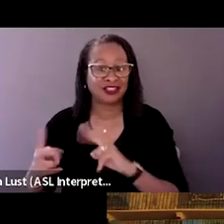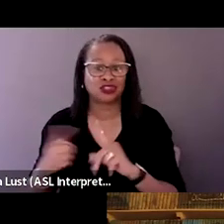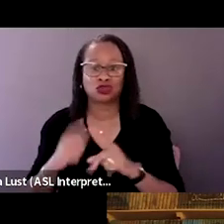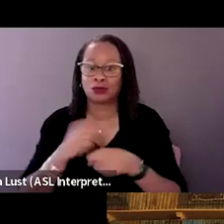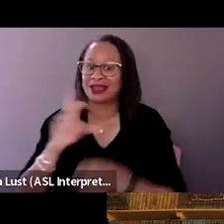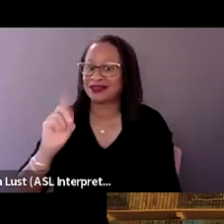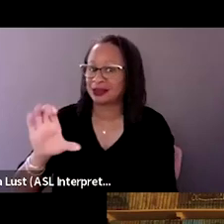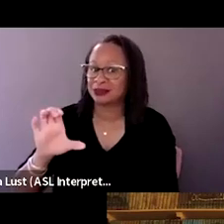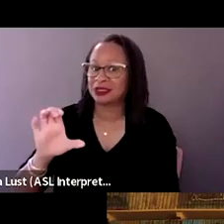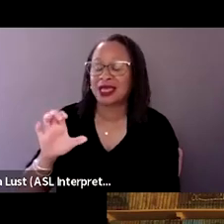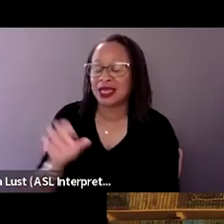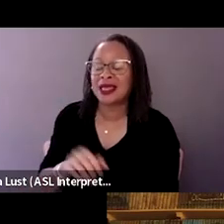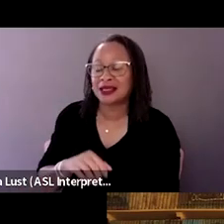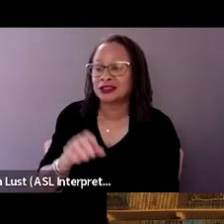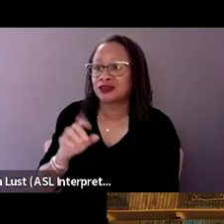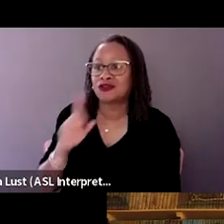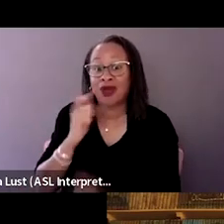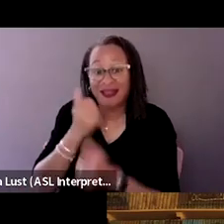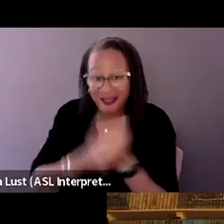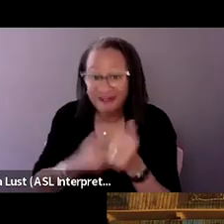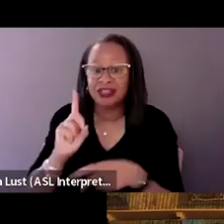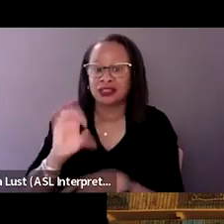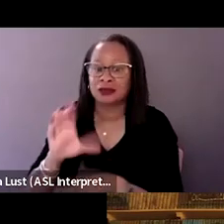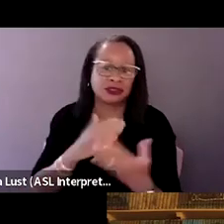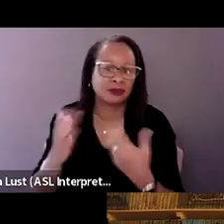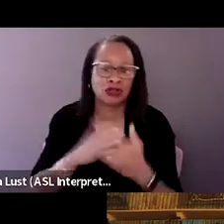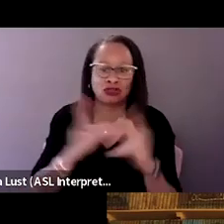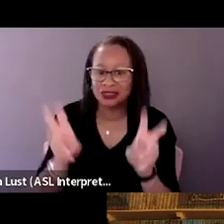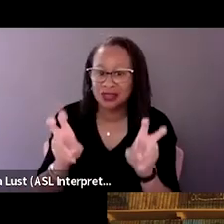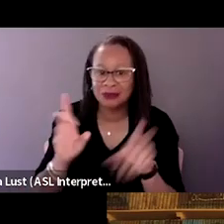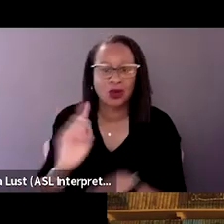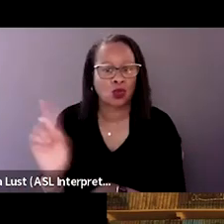And I think that's true for every single documentary, no matter the topic, no matter the place it's being made.